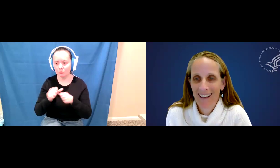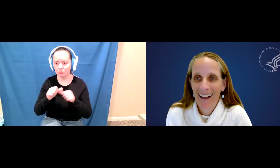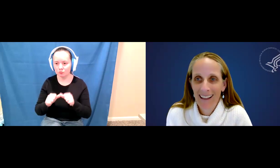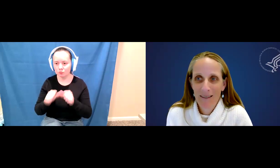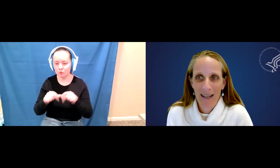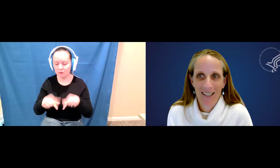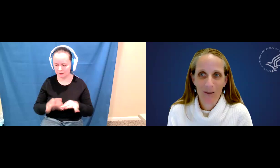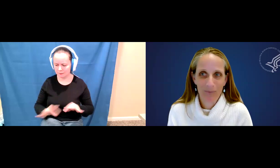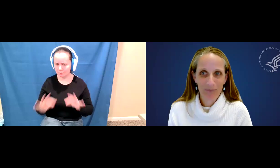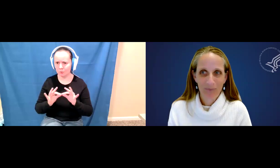Alison, back to you.